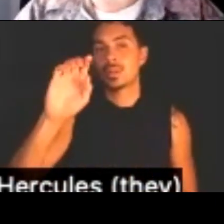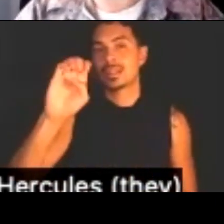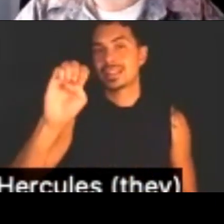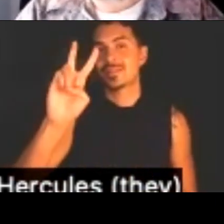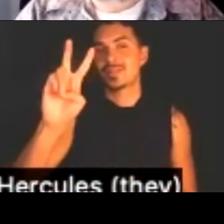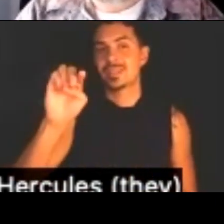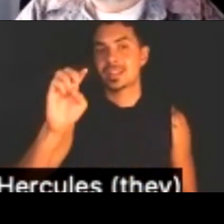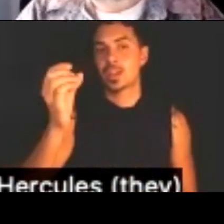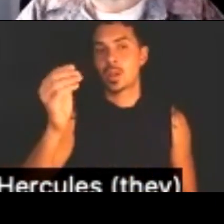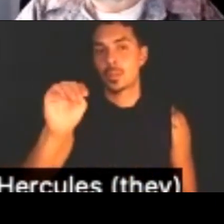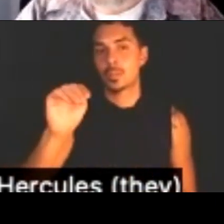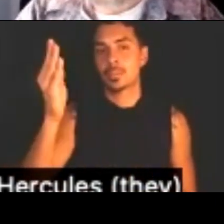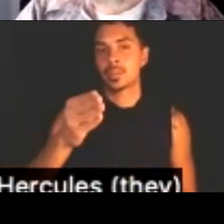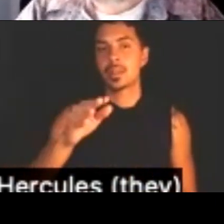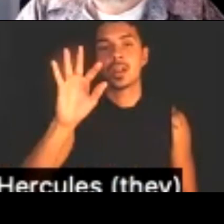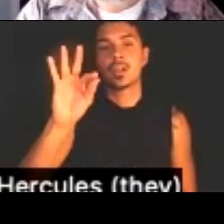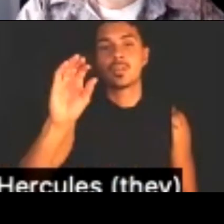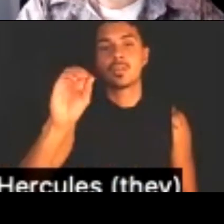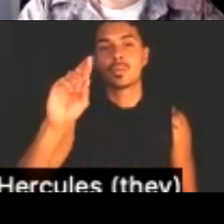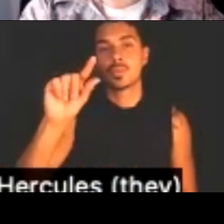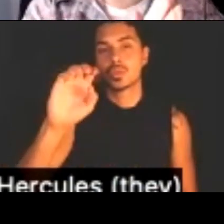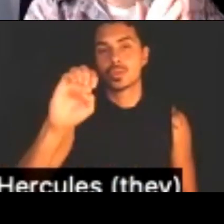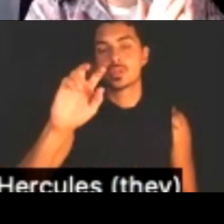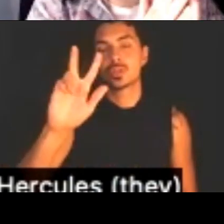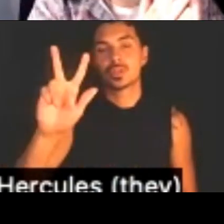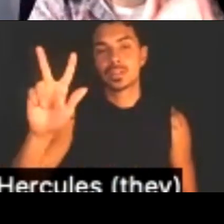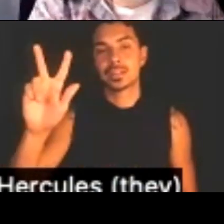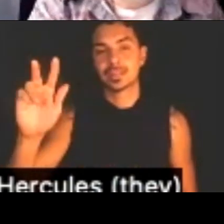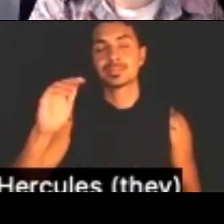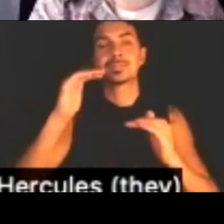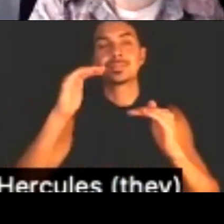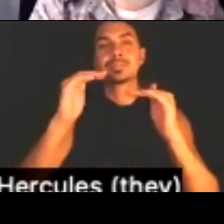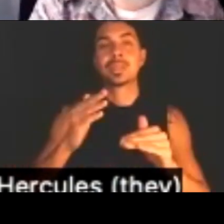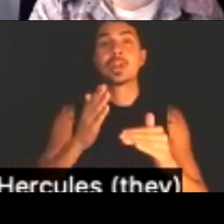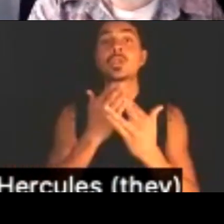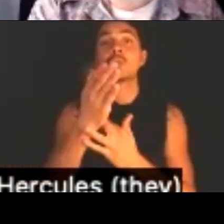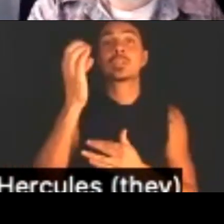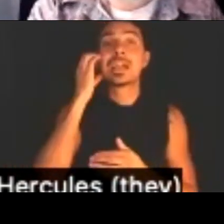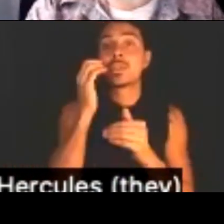So if you have a cell phone and you can text, we're gonna encourage you to participate